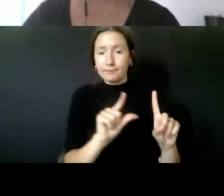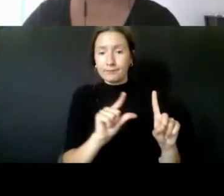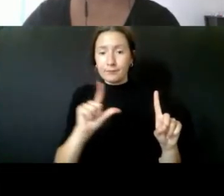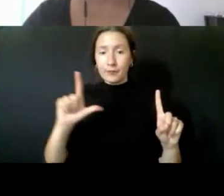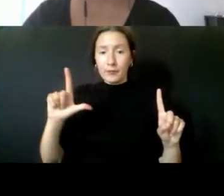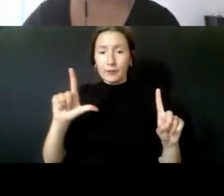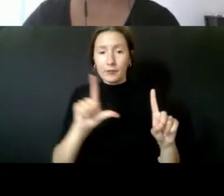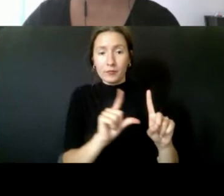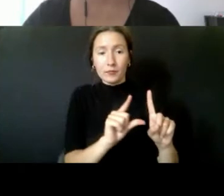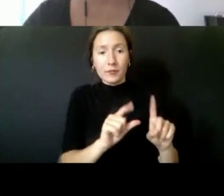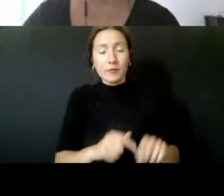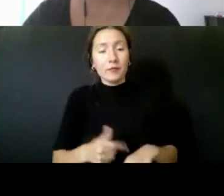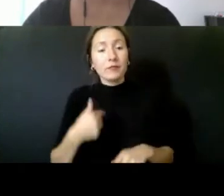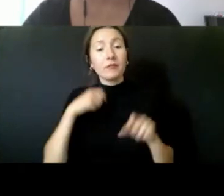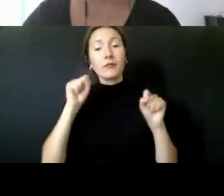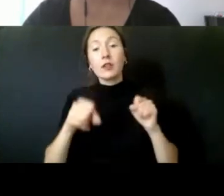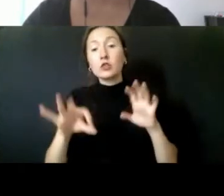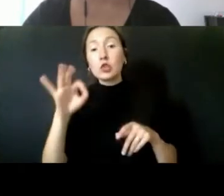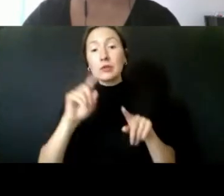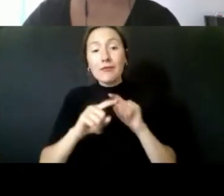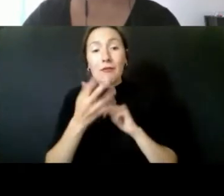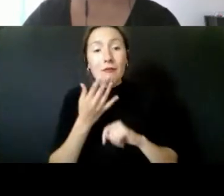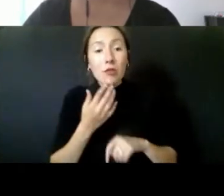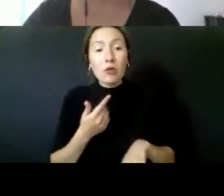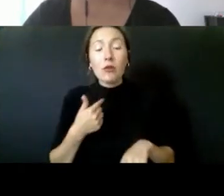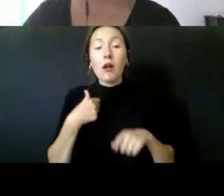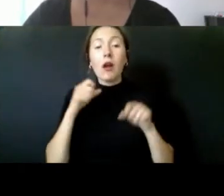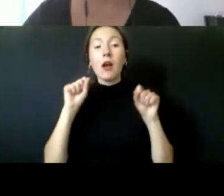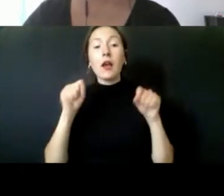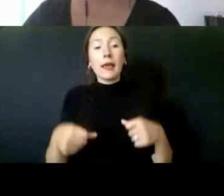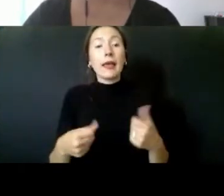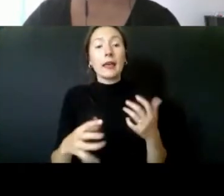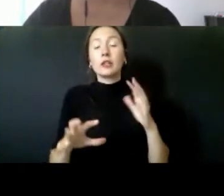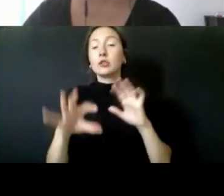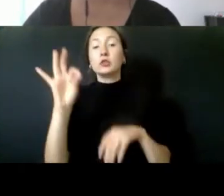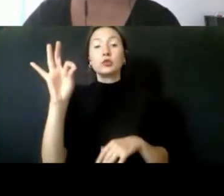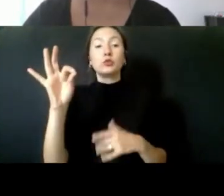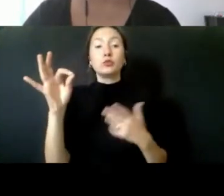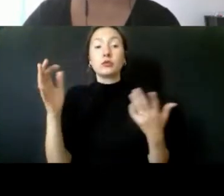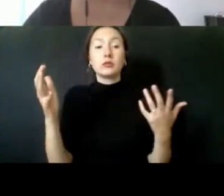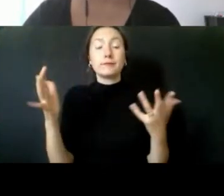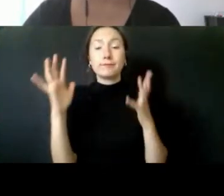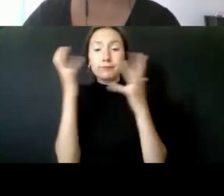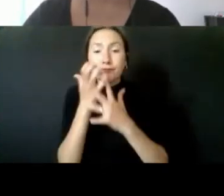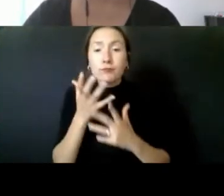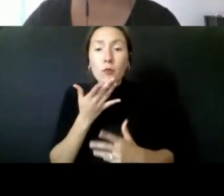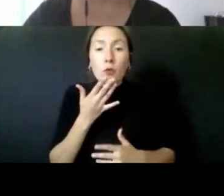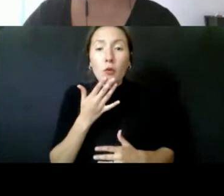i can choose just a solid pointer or the outline whichever the case may be i just